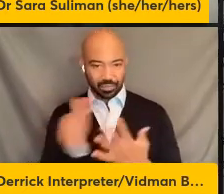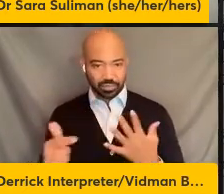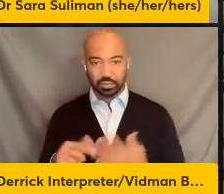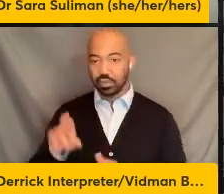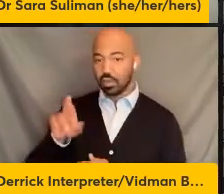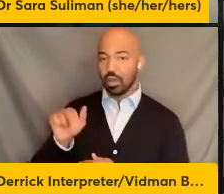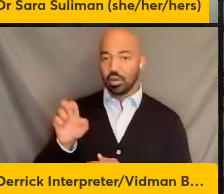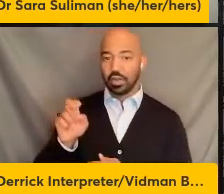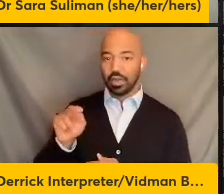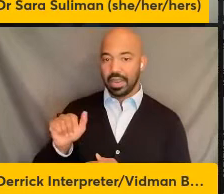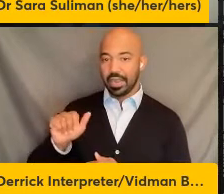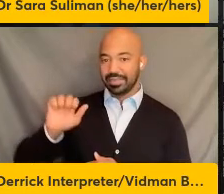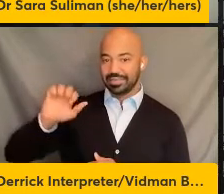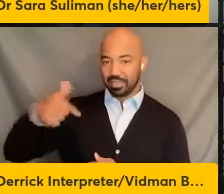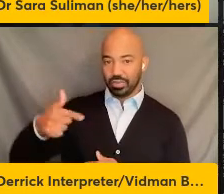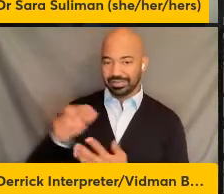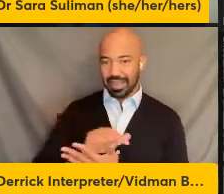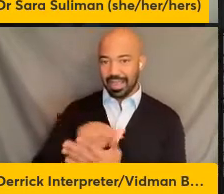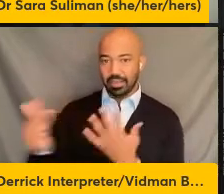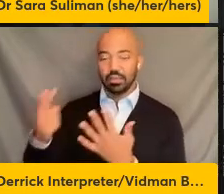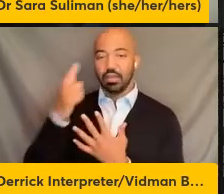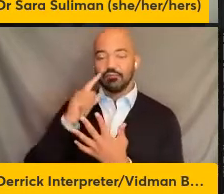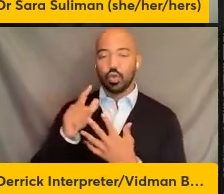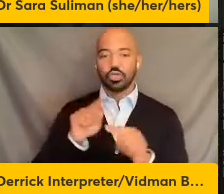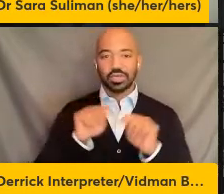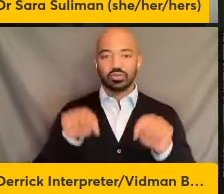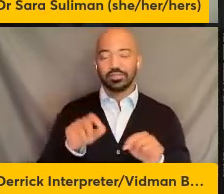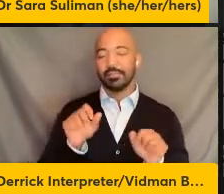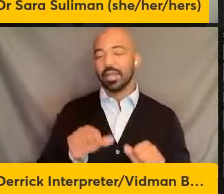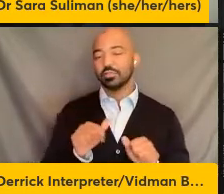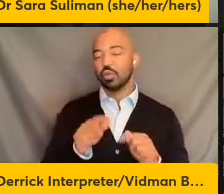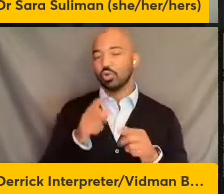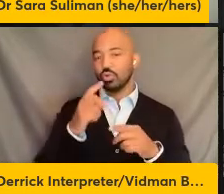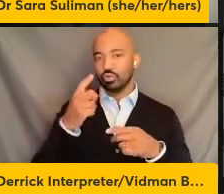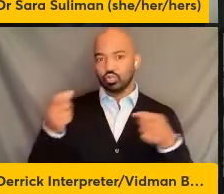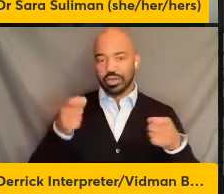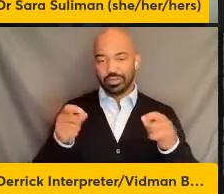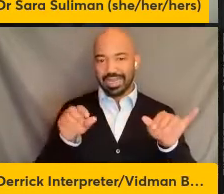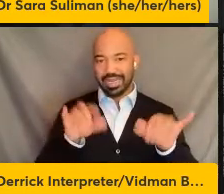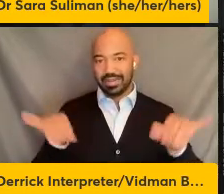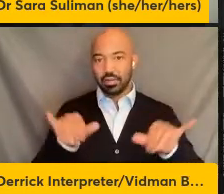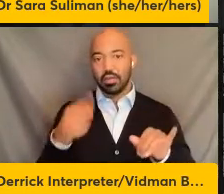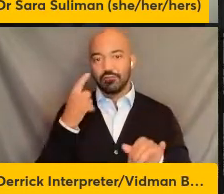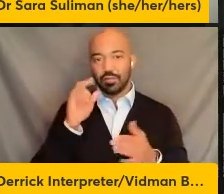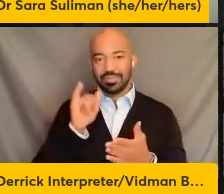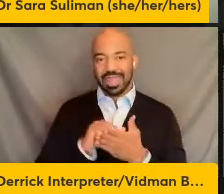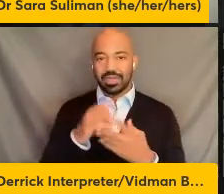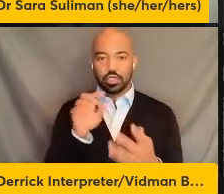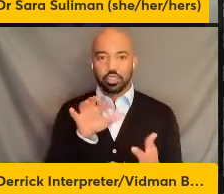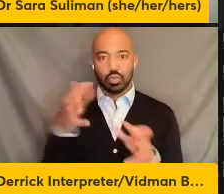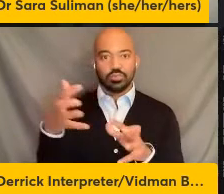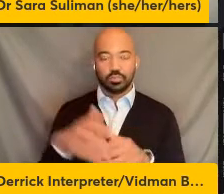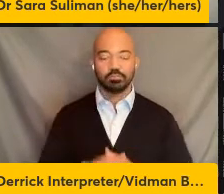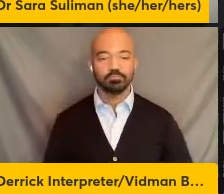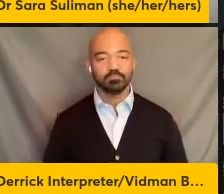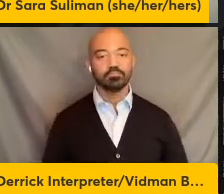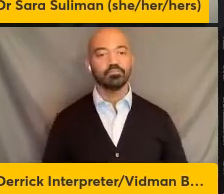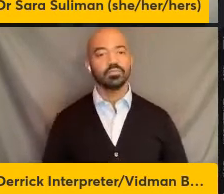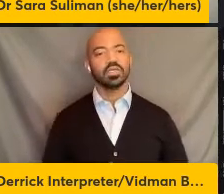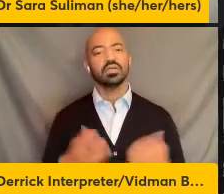to identify the transcripts that are potentially regulated by this disruption. So this is just a snapshot of some of the